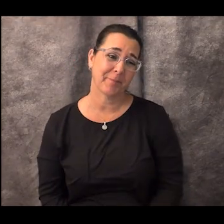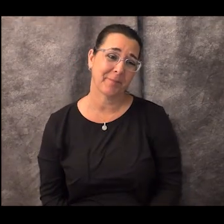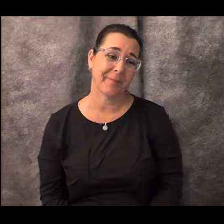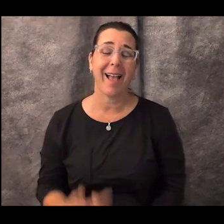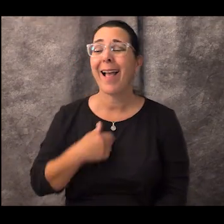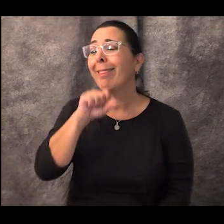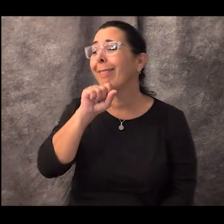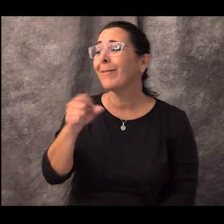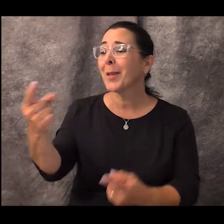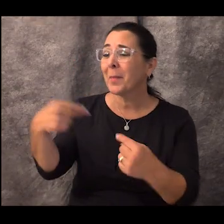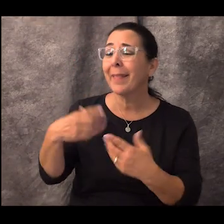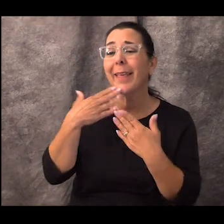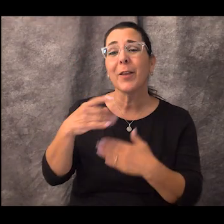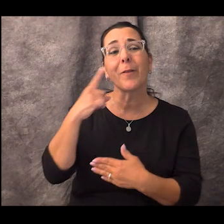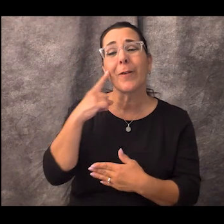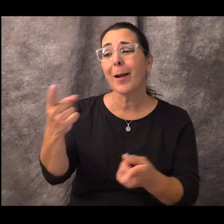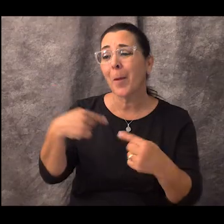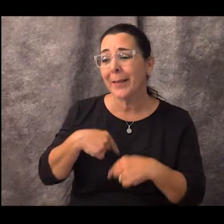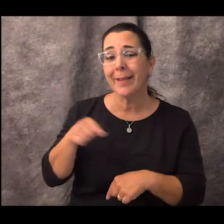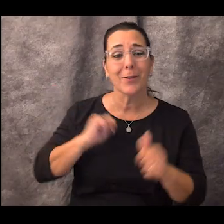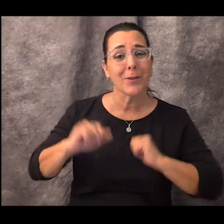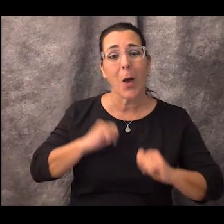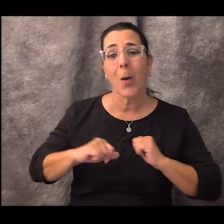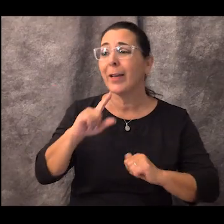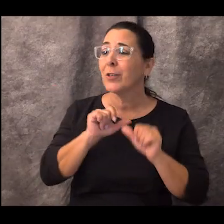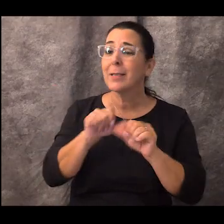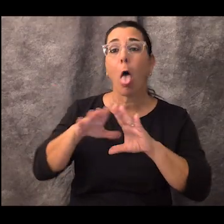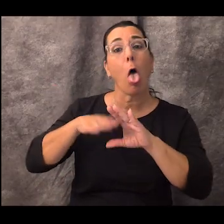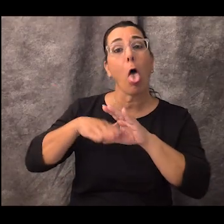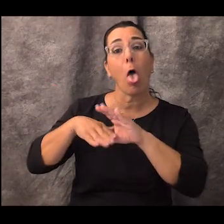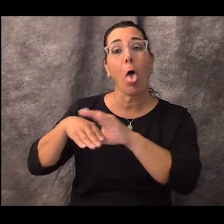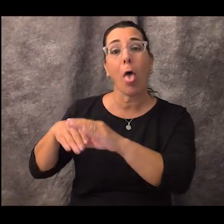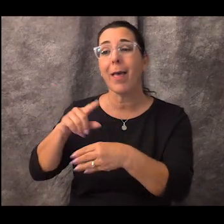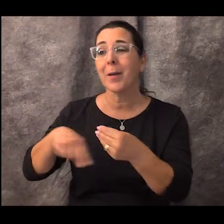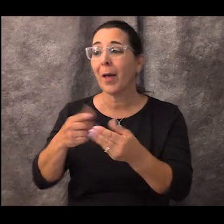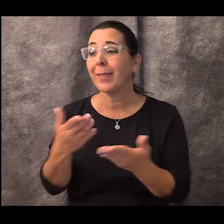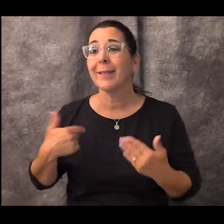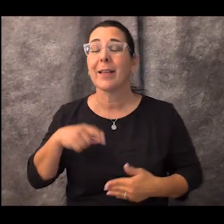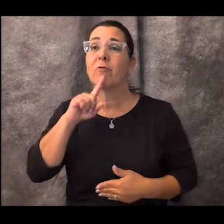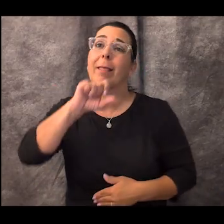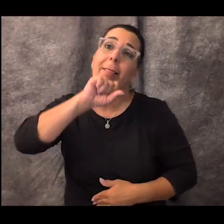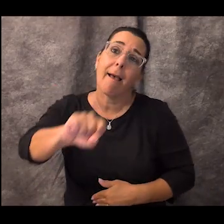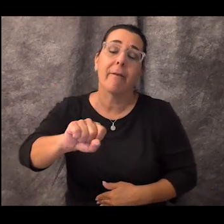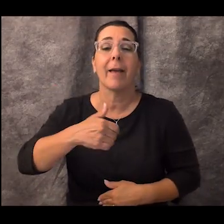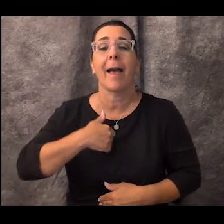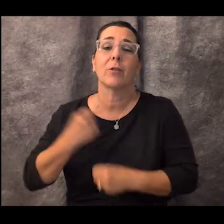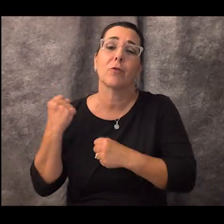Thank you for letting me come on and just blab to you about stuff that I'm really passionate about and love doing, I love it.